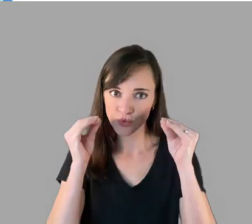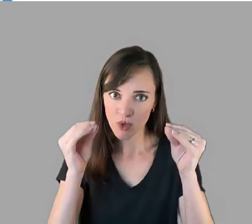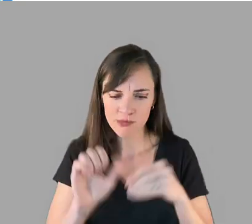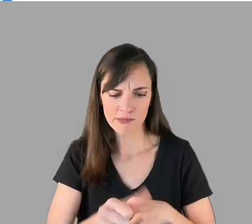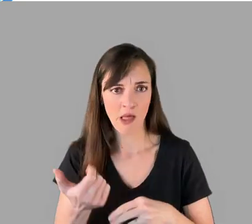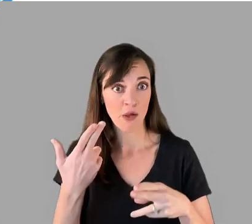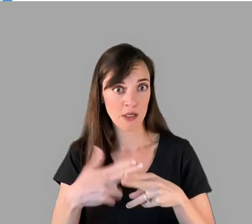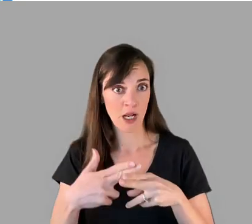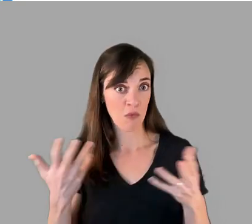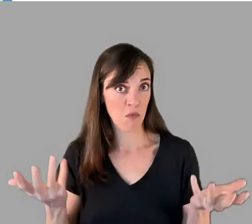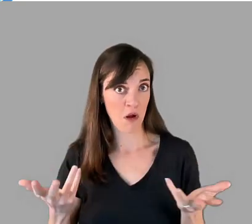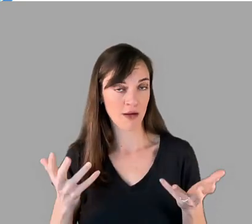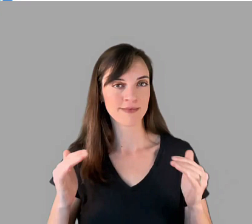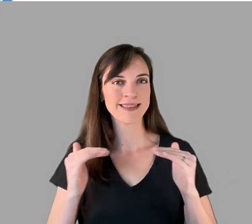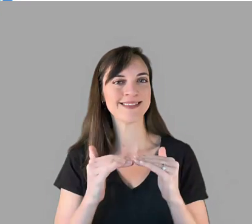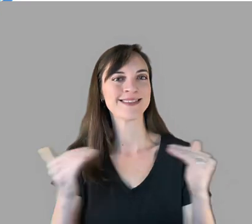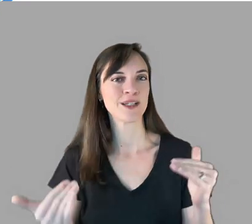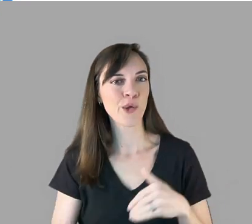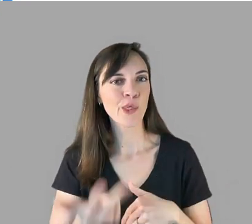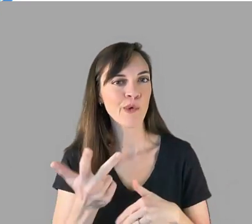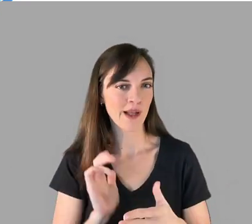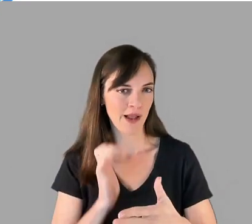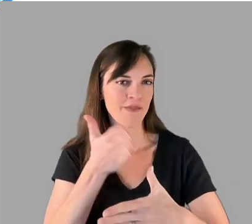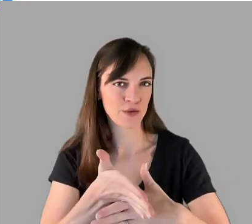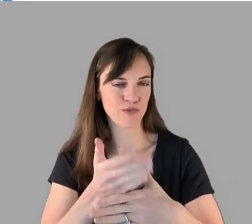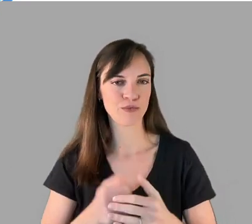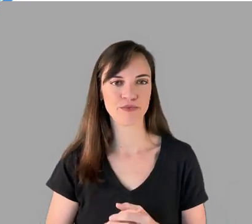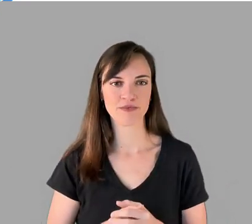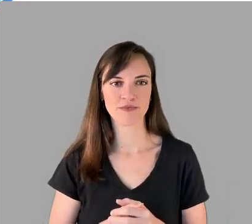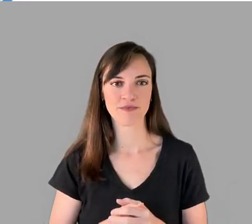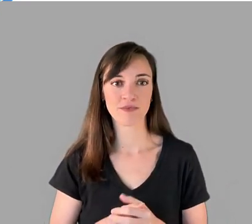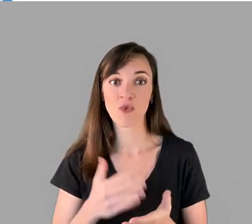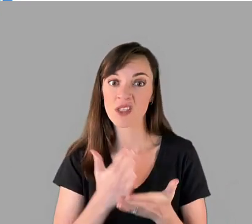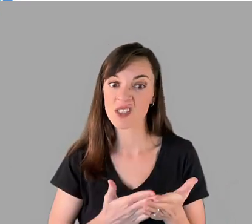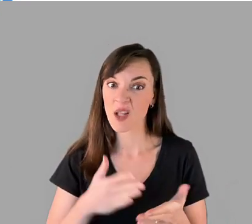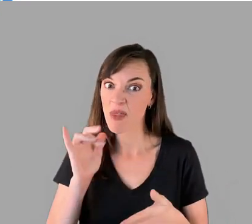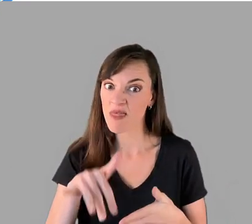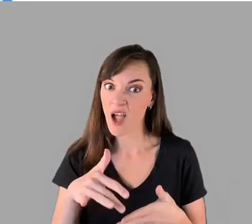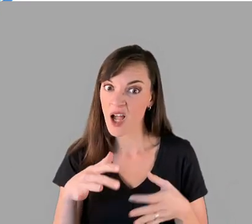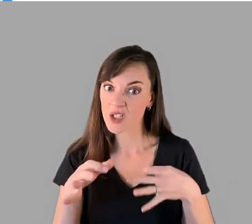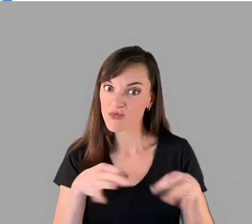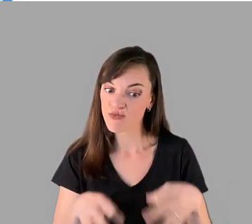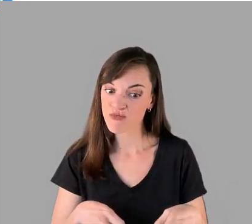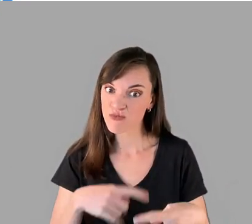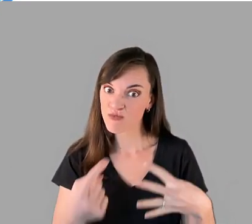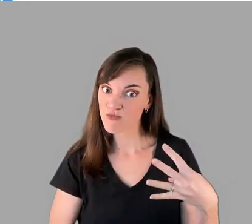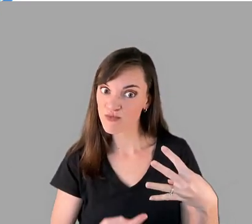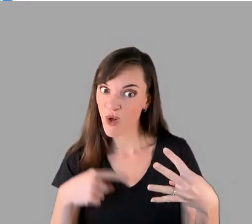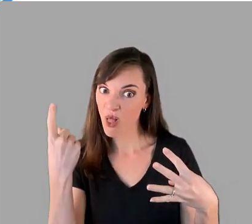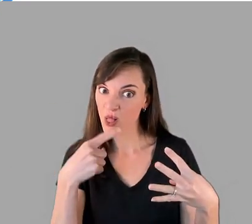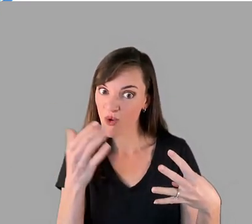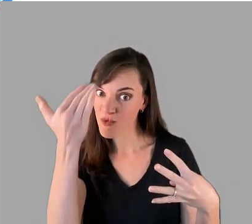Did some of that description sound like other HLPs? They should! This HLP relates to HLP 17,